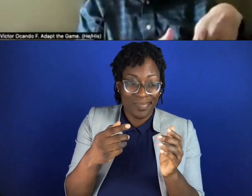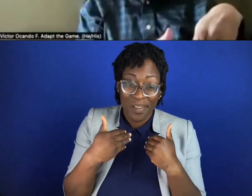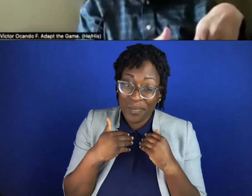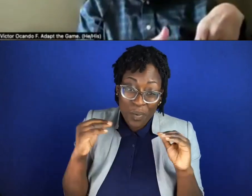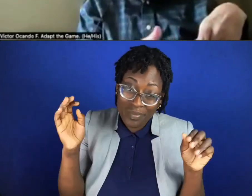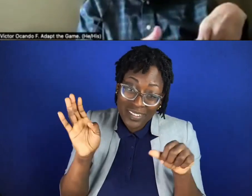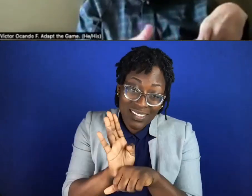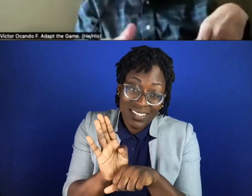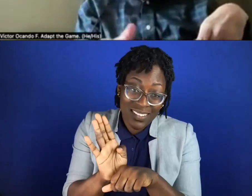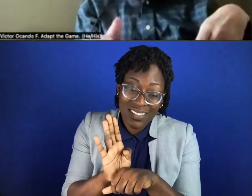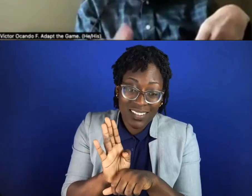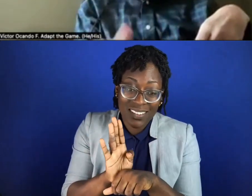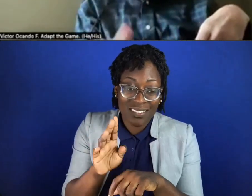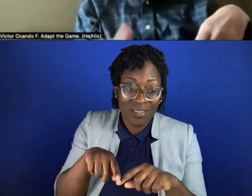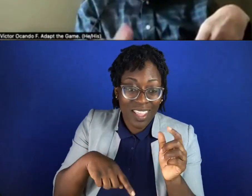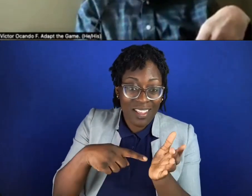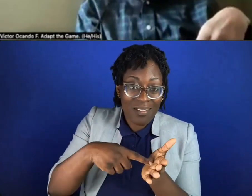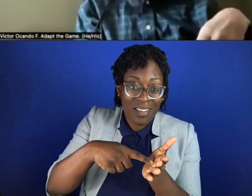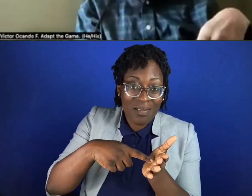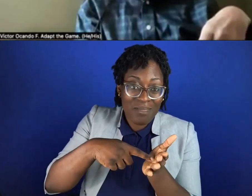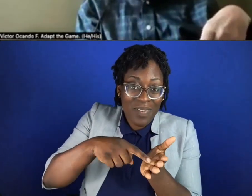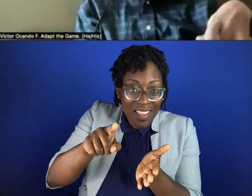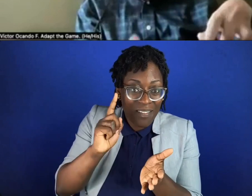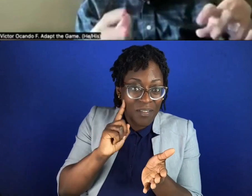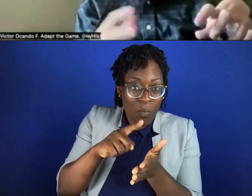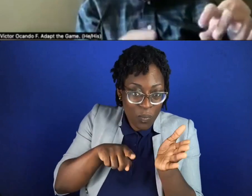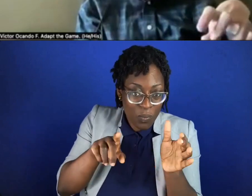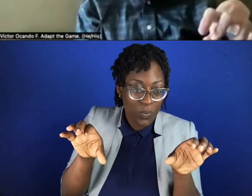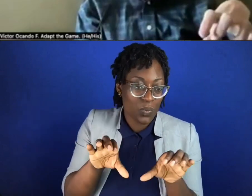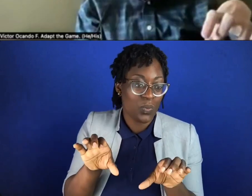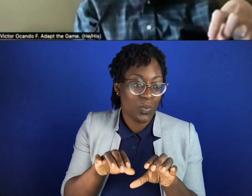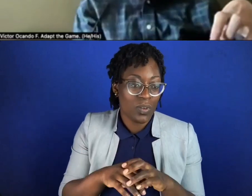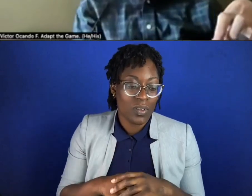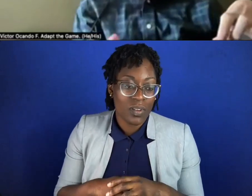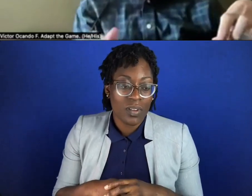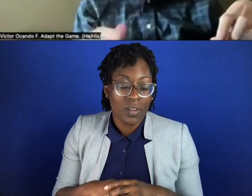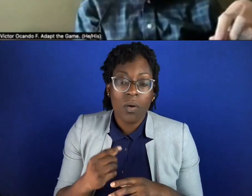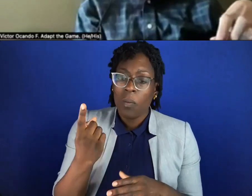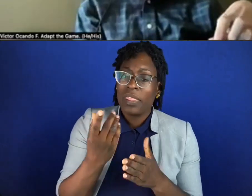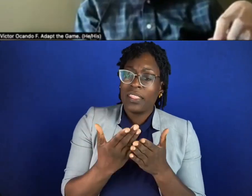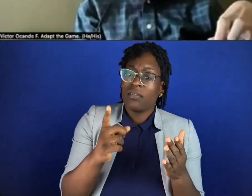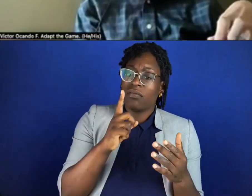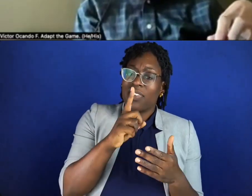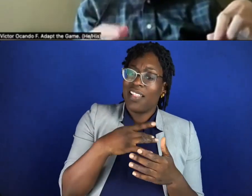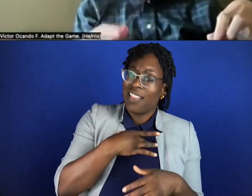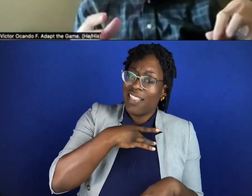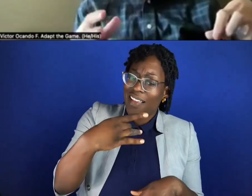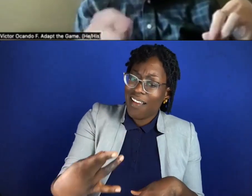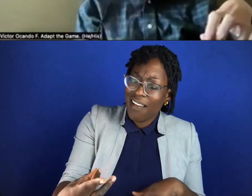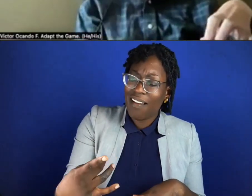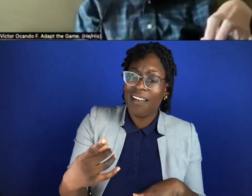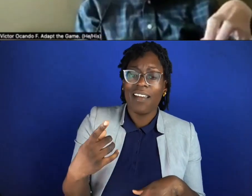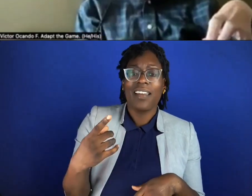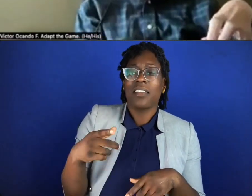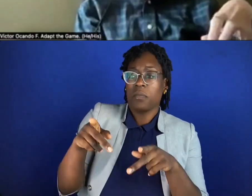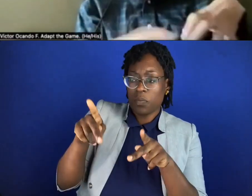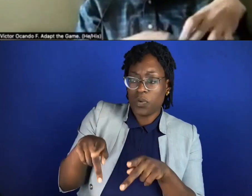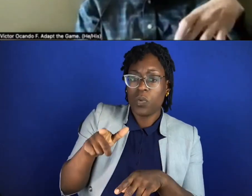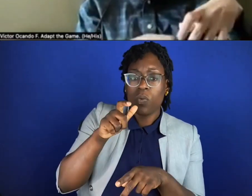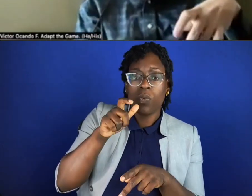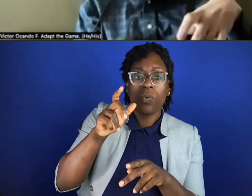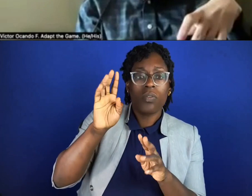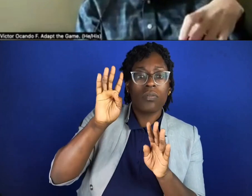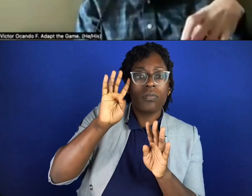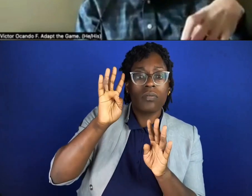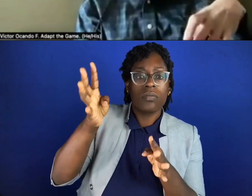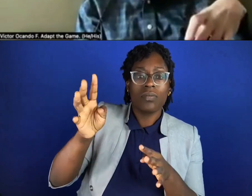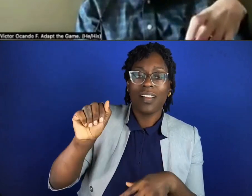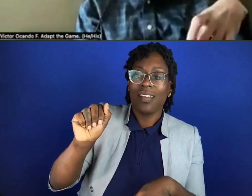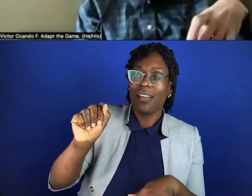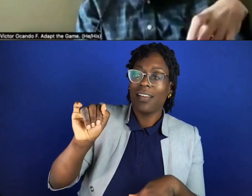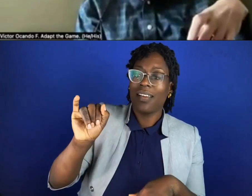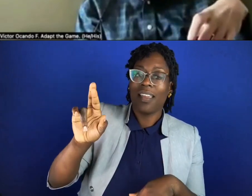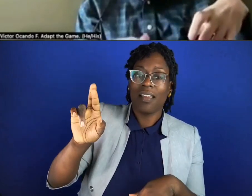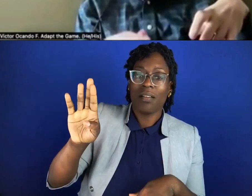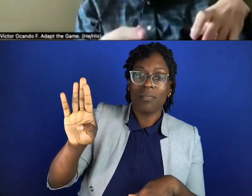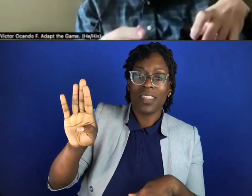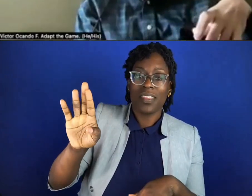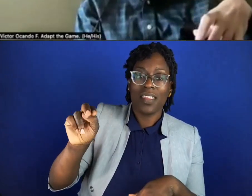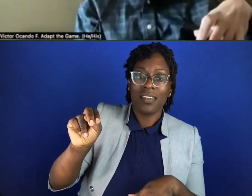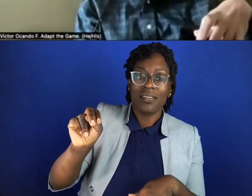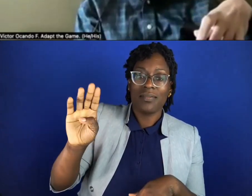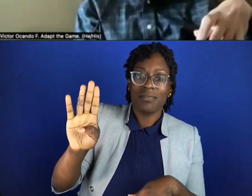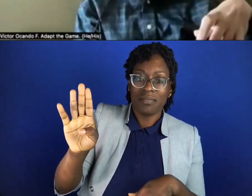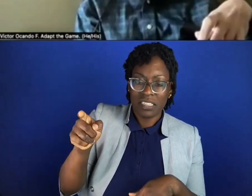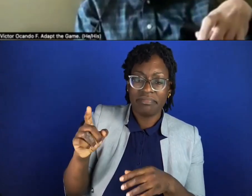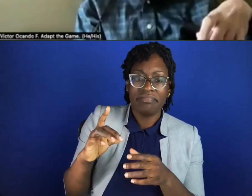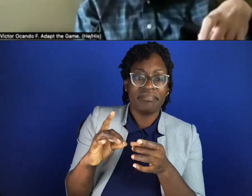I really like something that that the founder of Airbnb said once he said it’s better